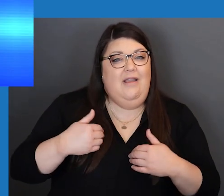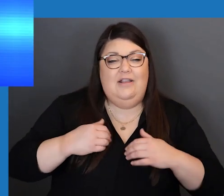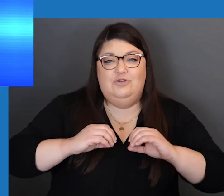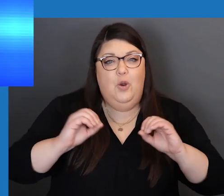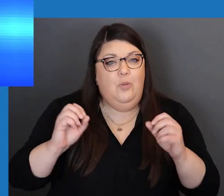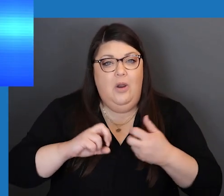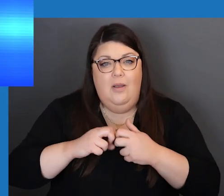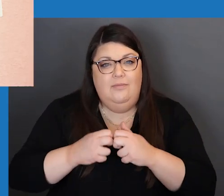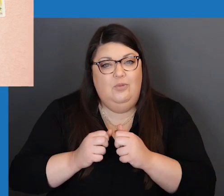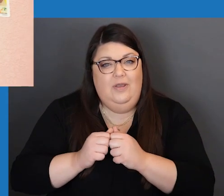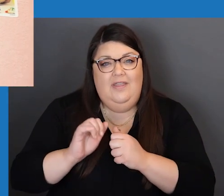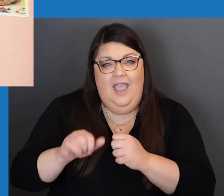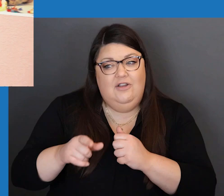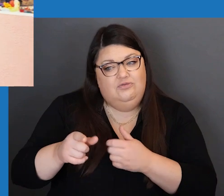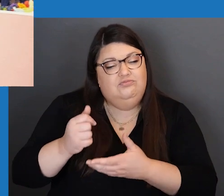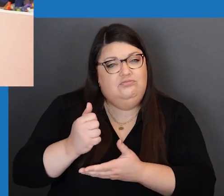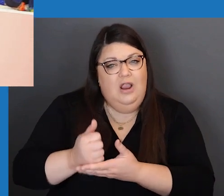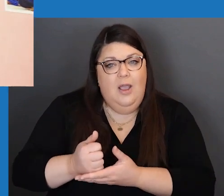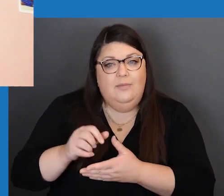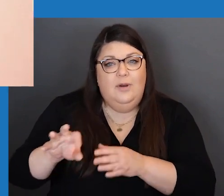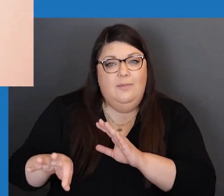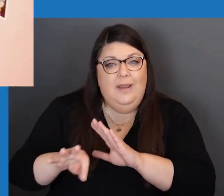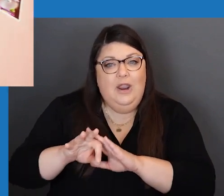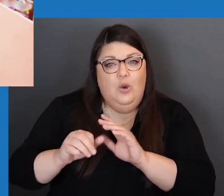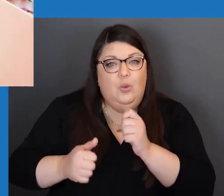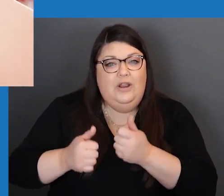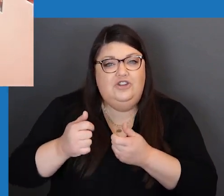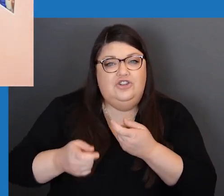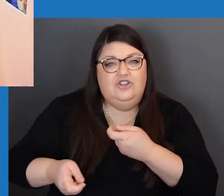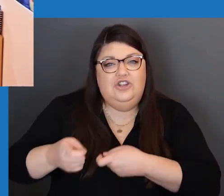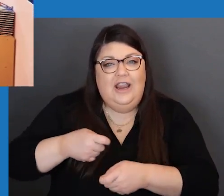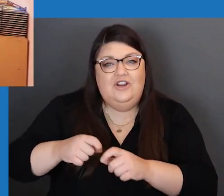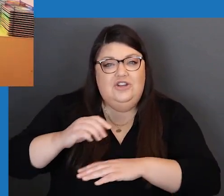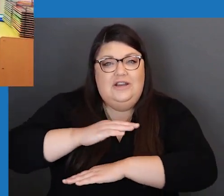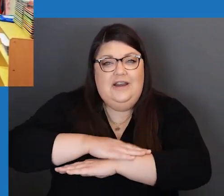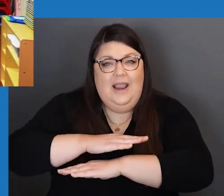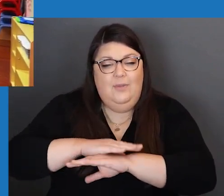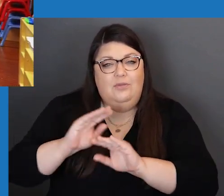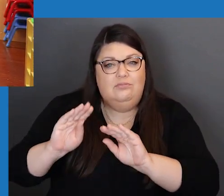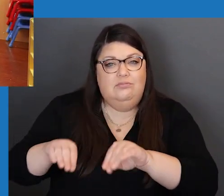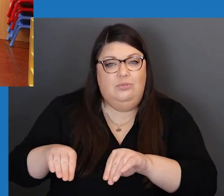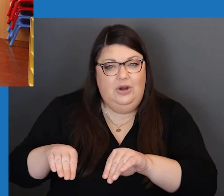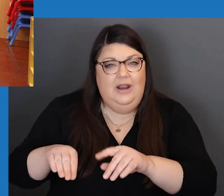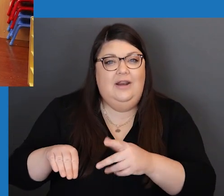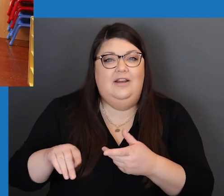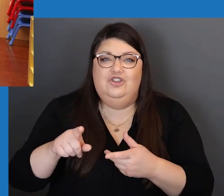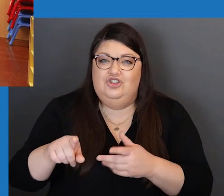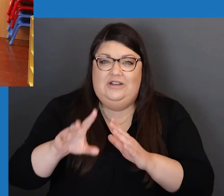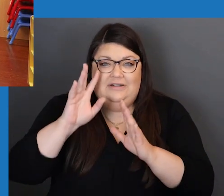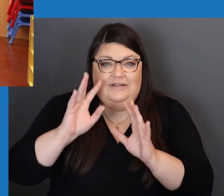She helped to pick which changing table was gonna go in there. She chose to be in that classroom.